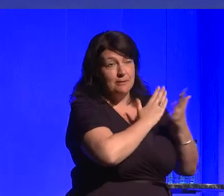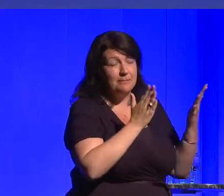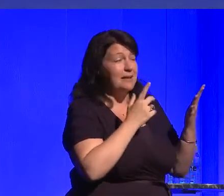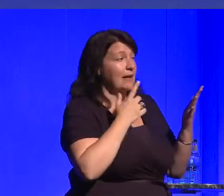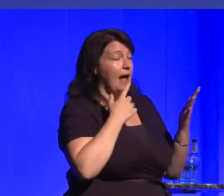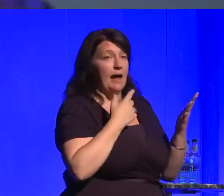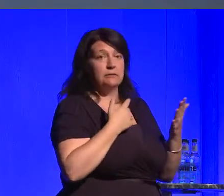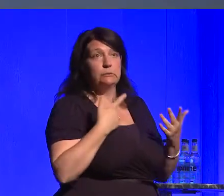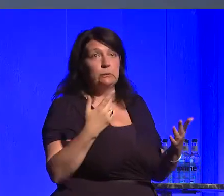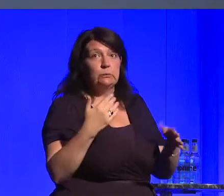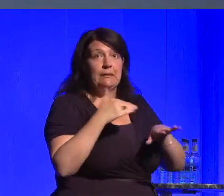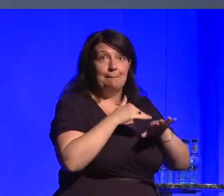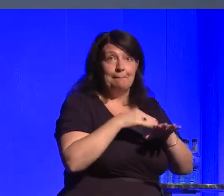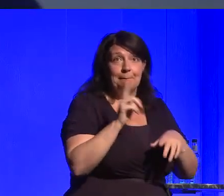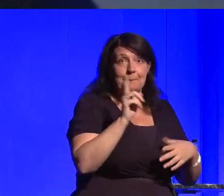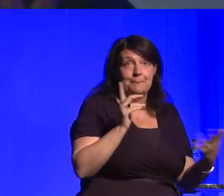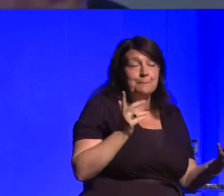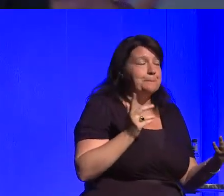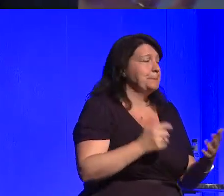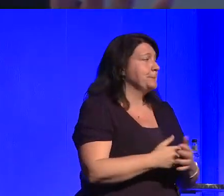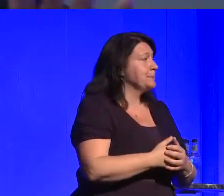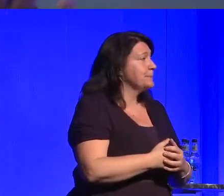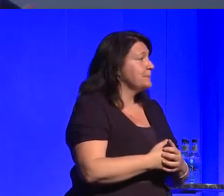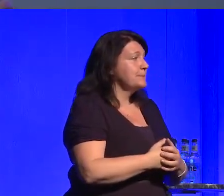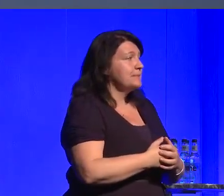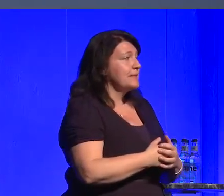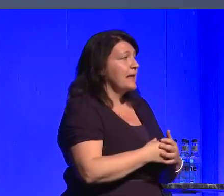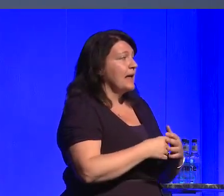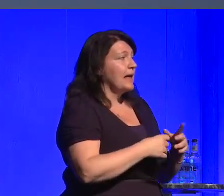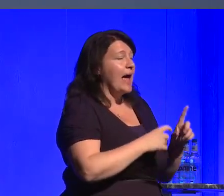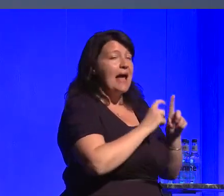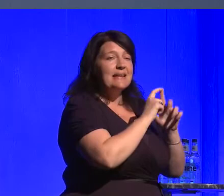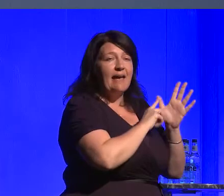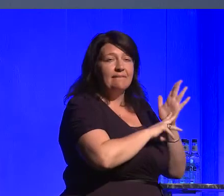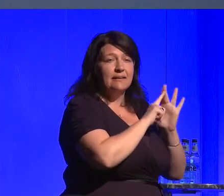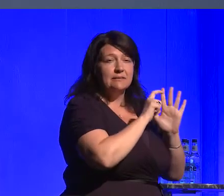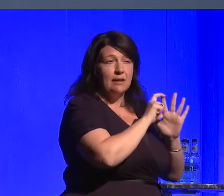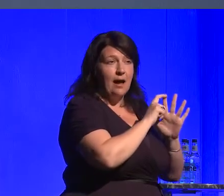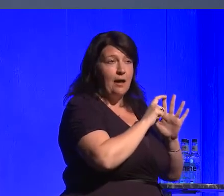that David was saying in his presentation at the start?